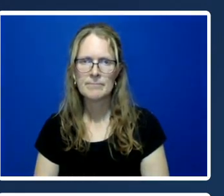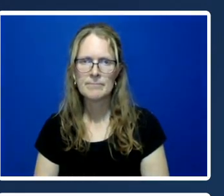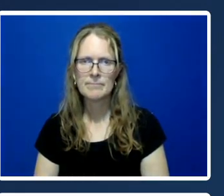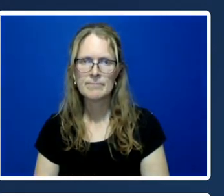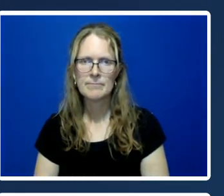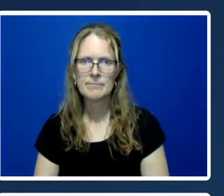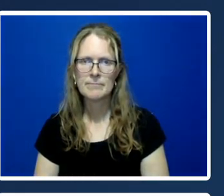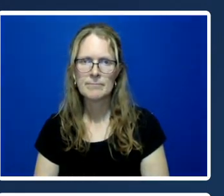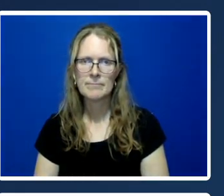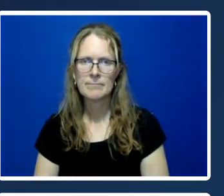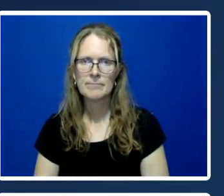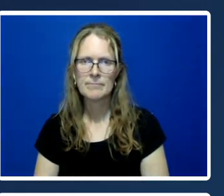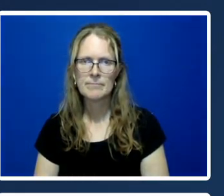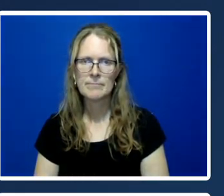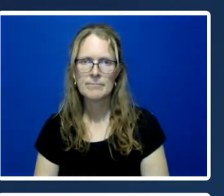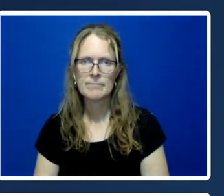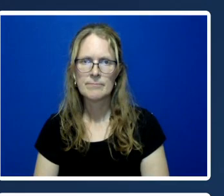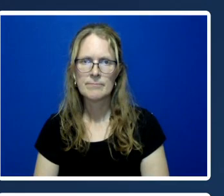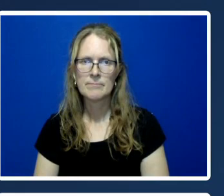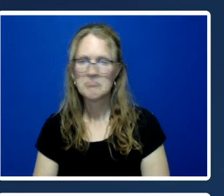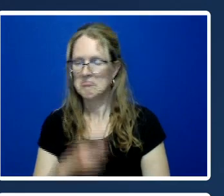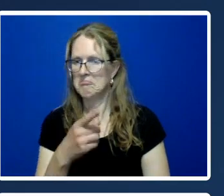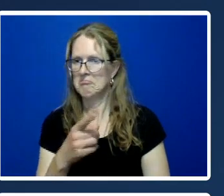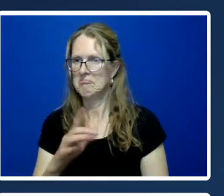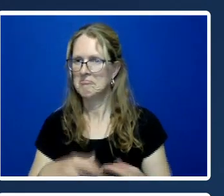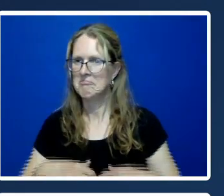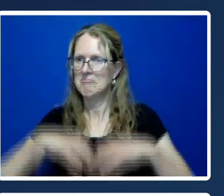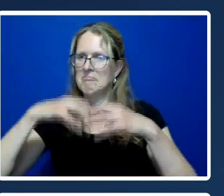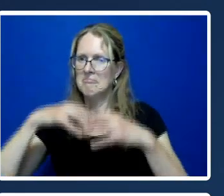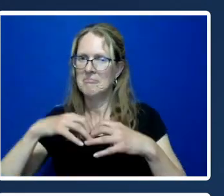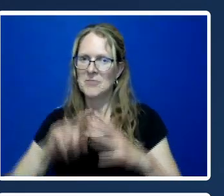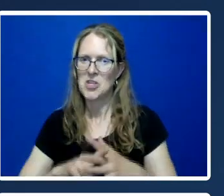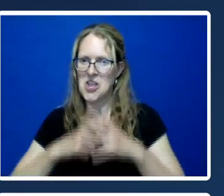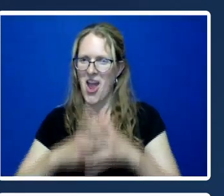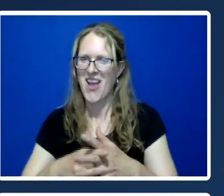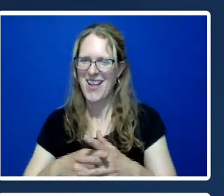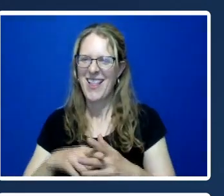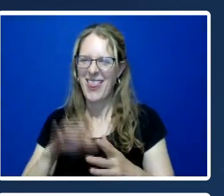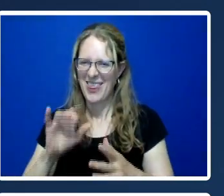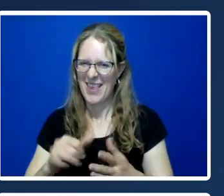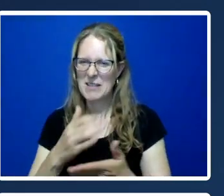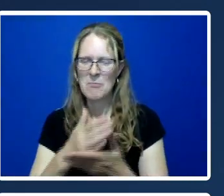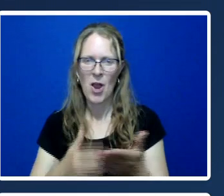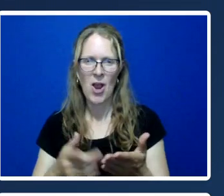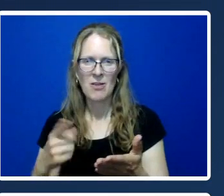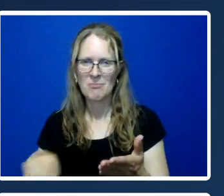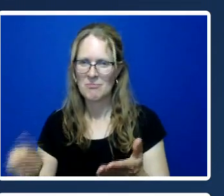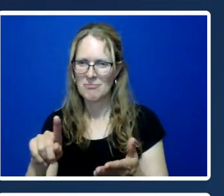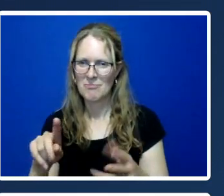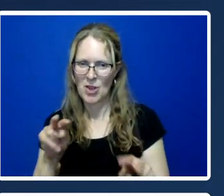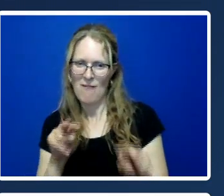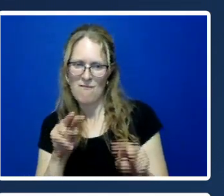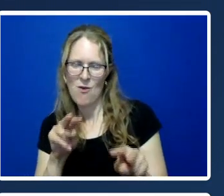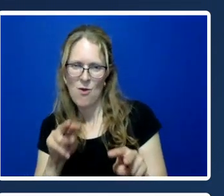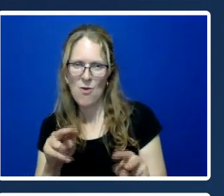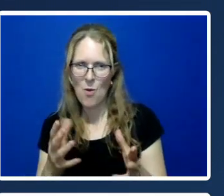And then there's the Launch. This is the part everyone looks forward to. This is a great time to practice articulating solutions with stakeholders,